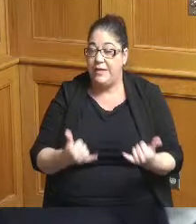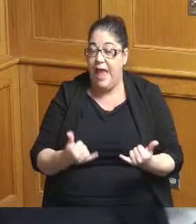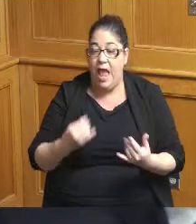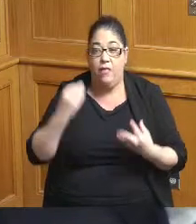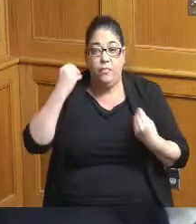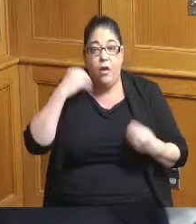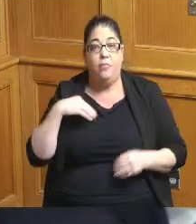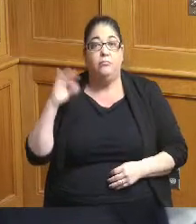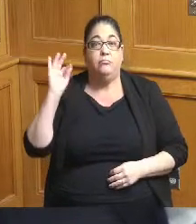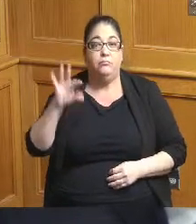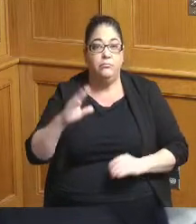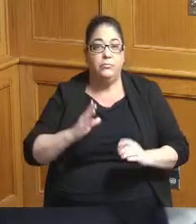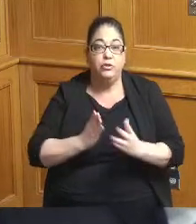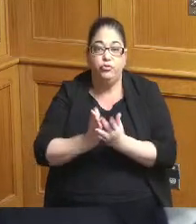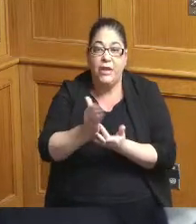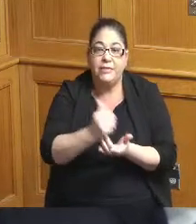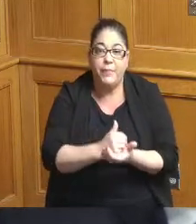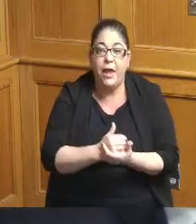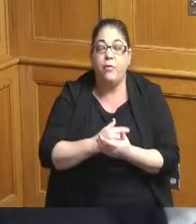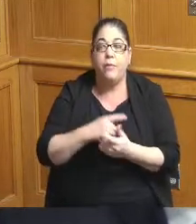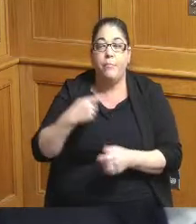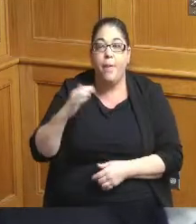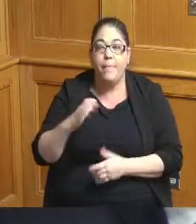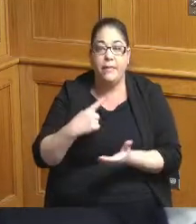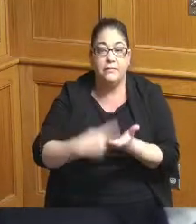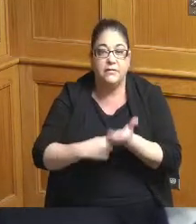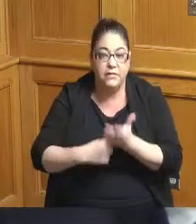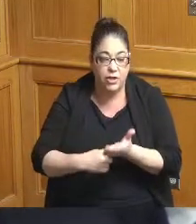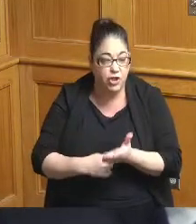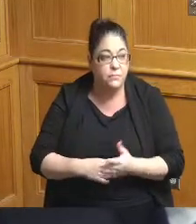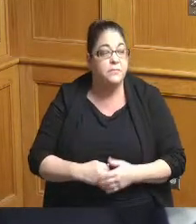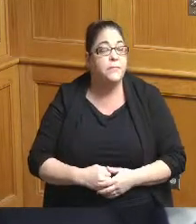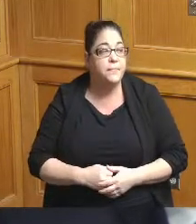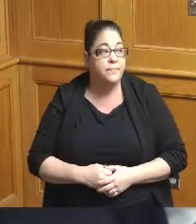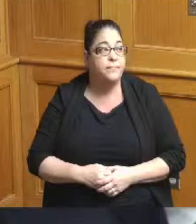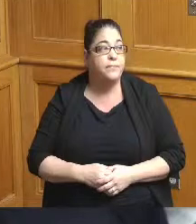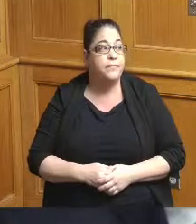was an appropriate level of transparency public discussion around the issue but that ultimate